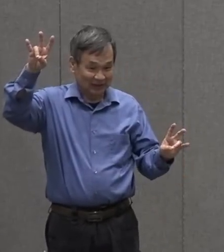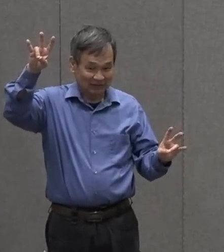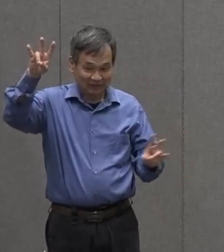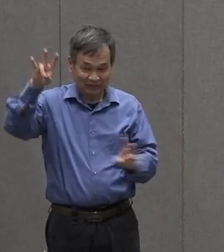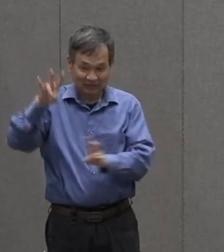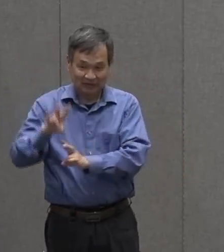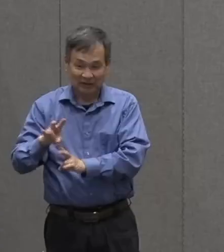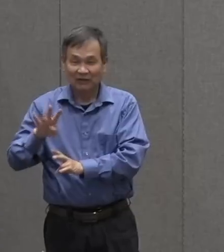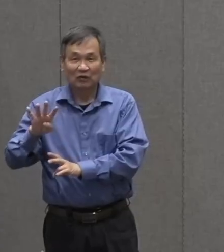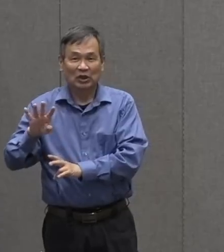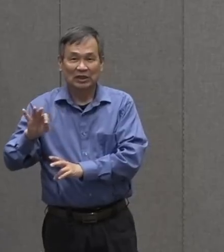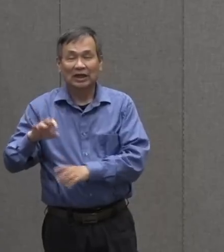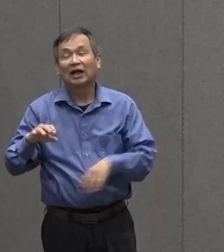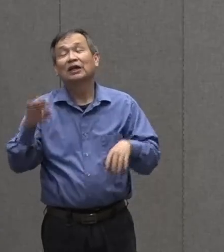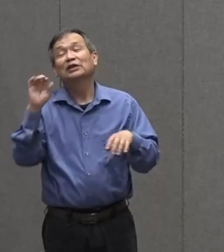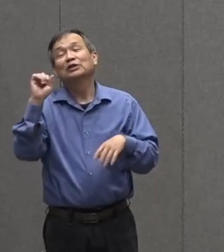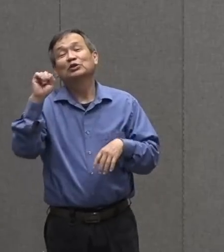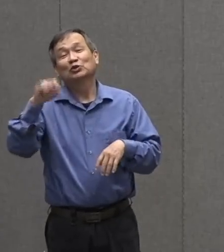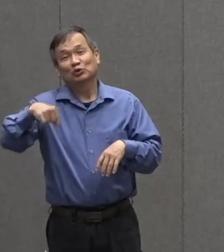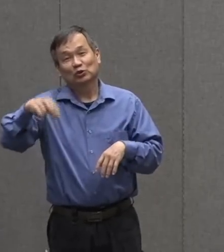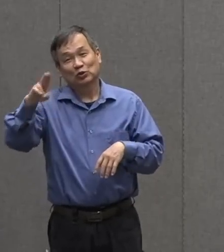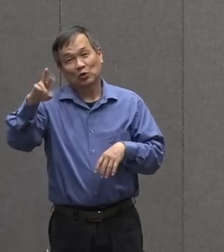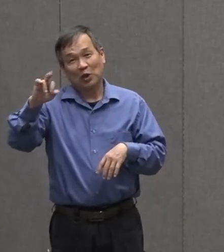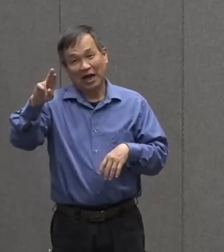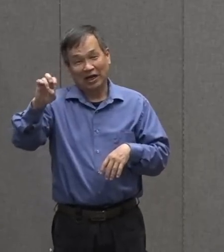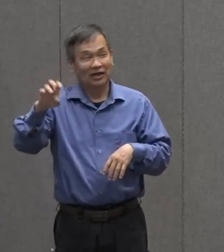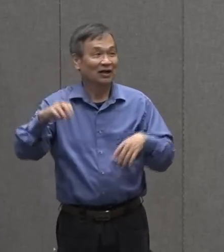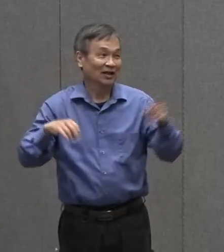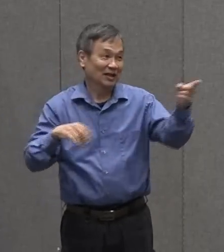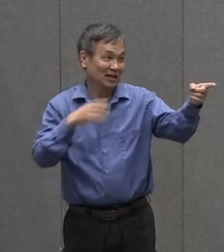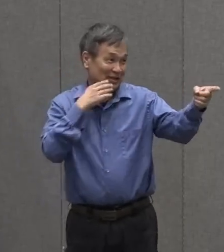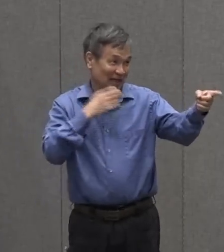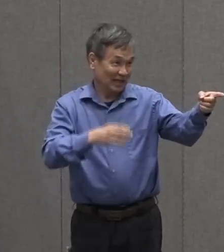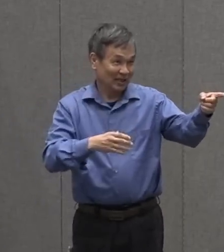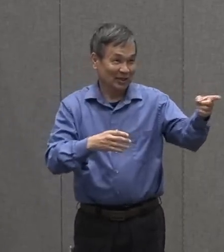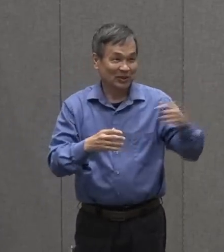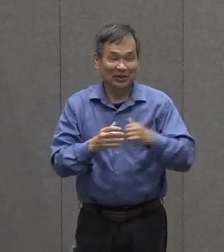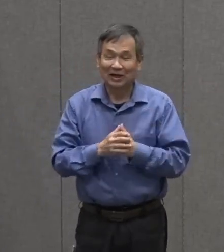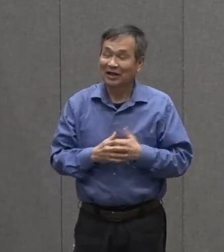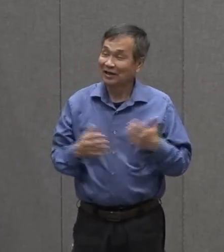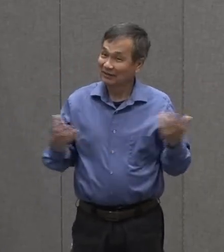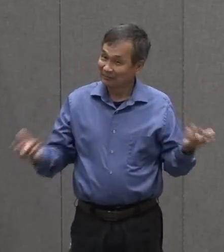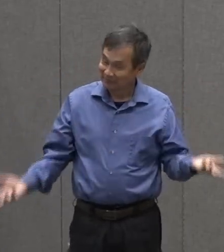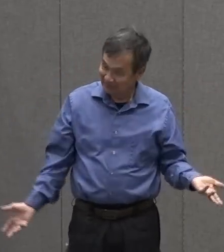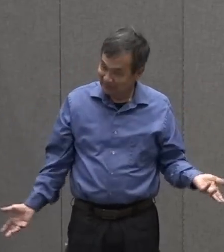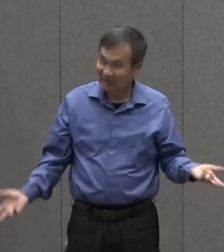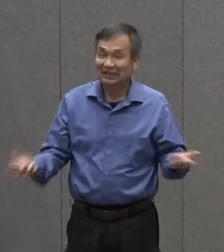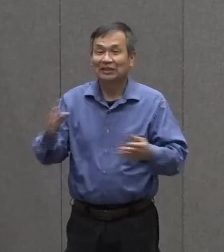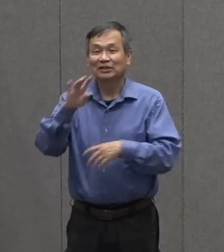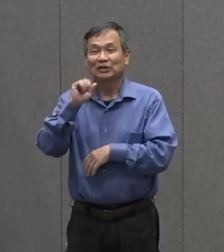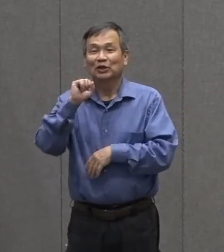It's a square number, I know that. Well, then thank you Mrs. Sears let's talk about her square numbers.